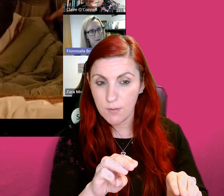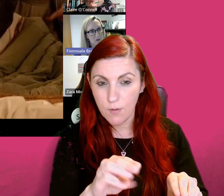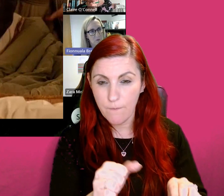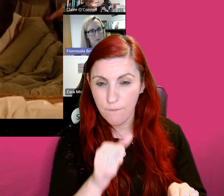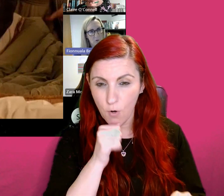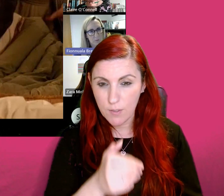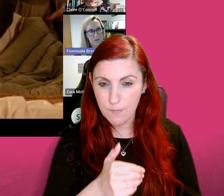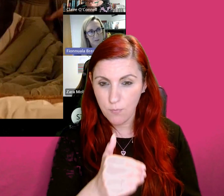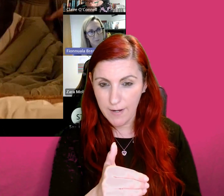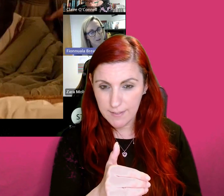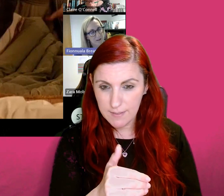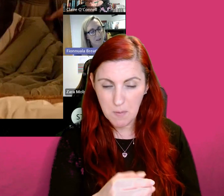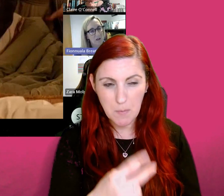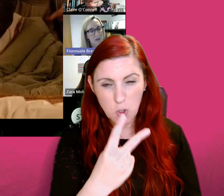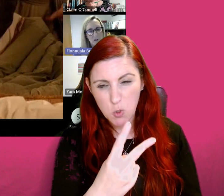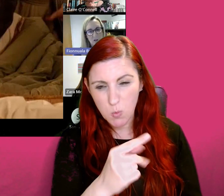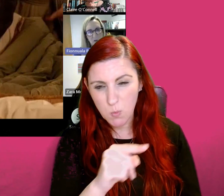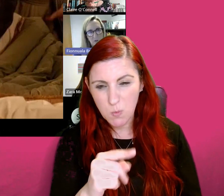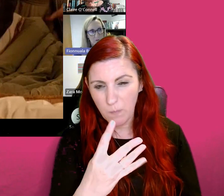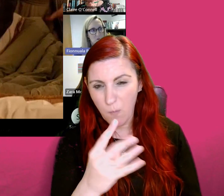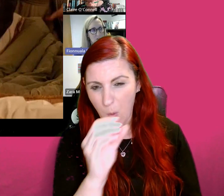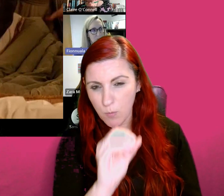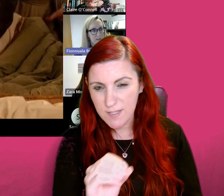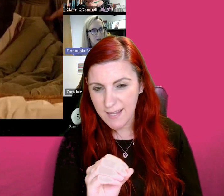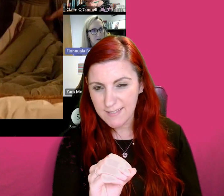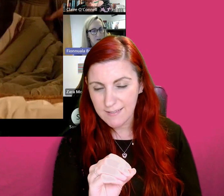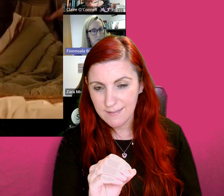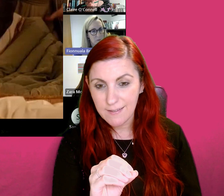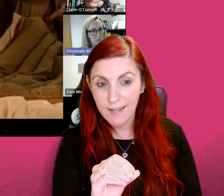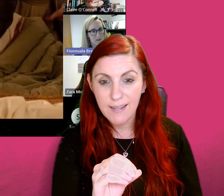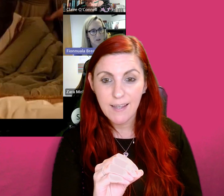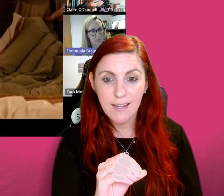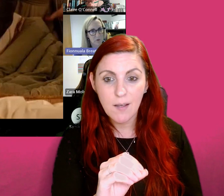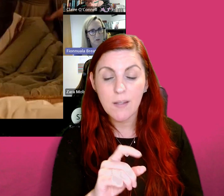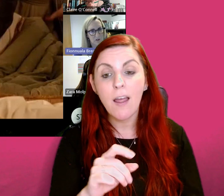would be 2 or 4% but it's still you know three or four times higher in women with type one or